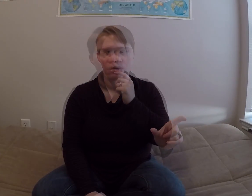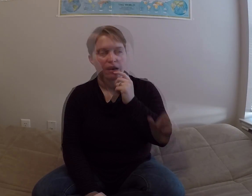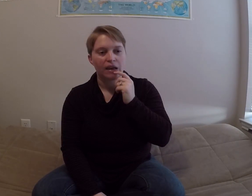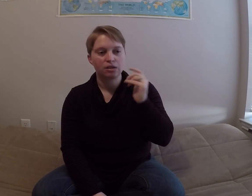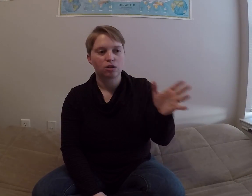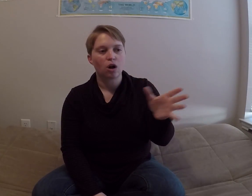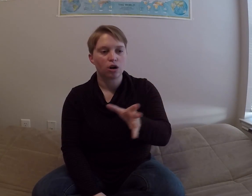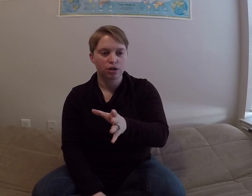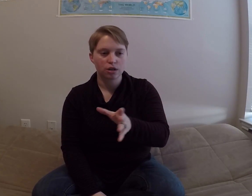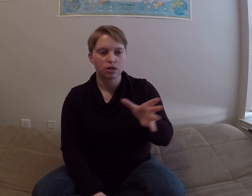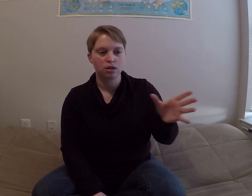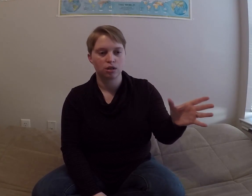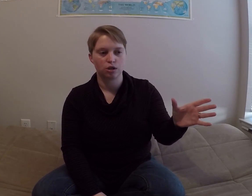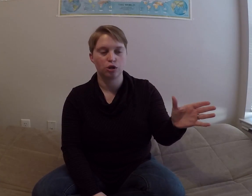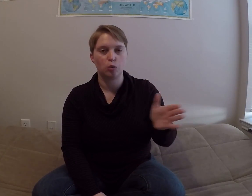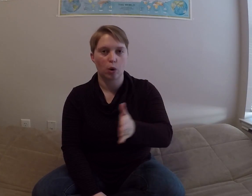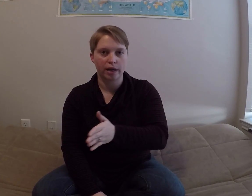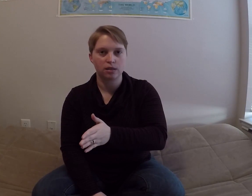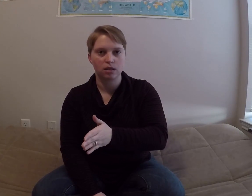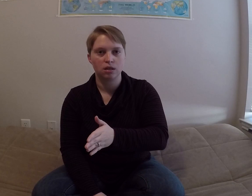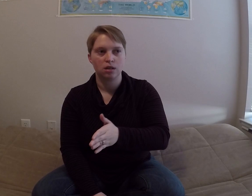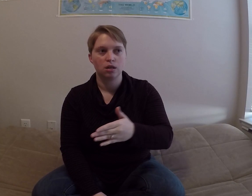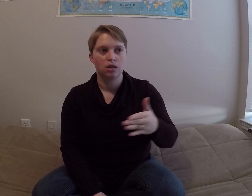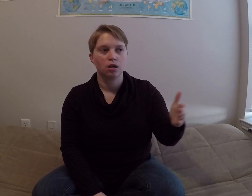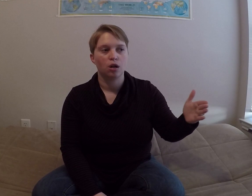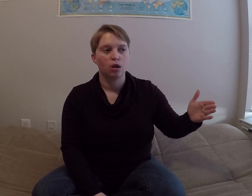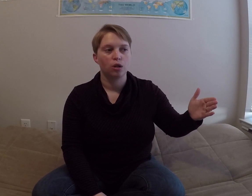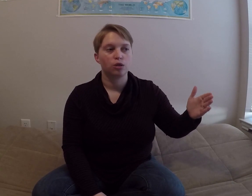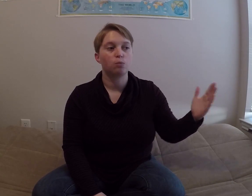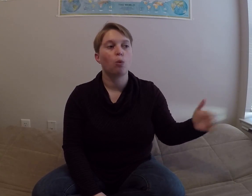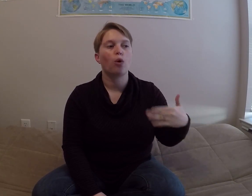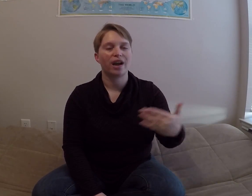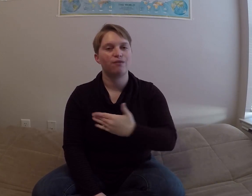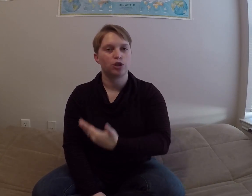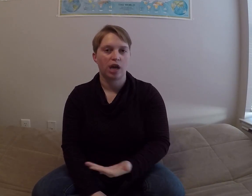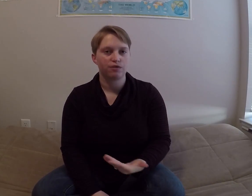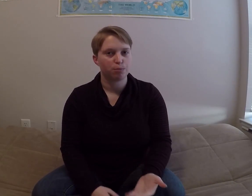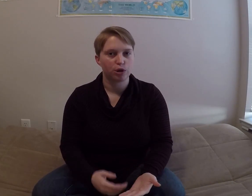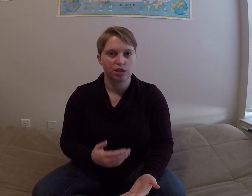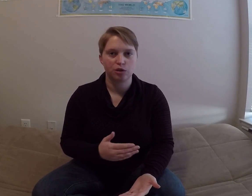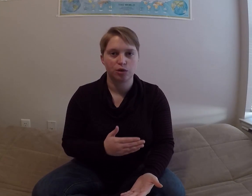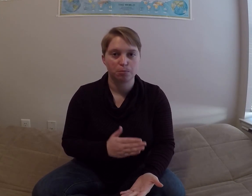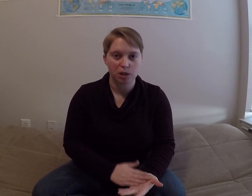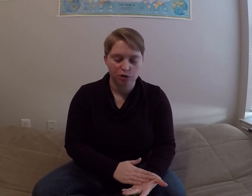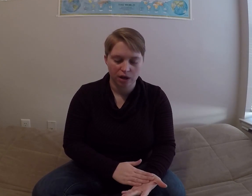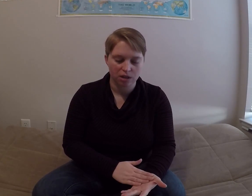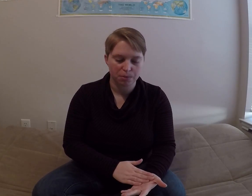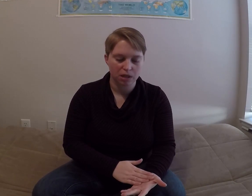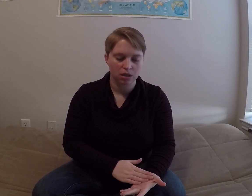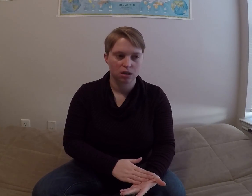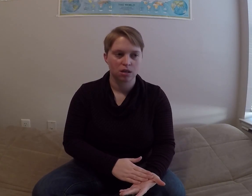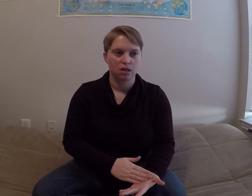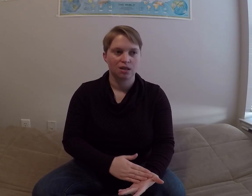The longer you wait, the more effort you have to put into speech therapy.